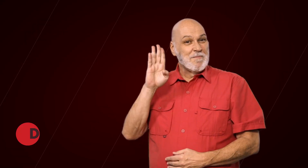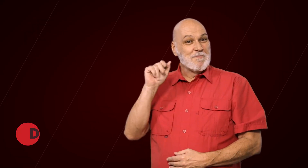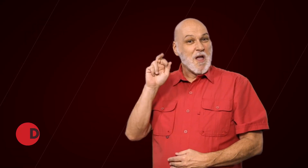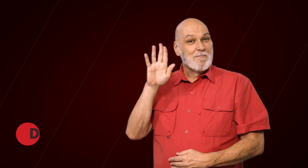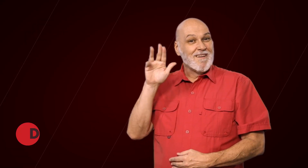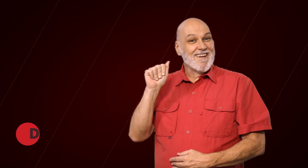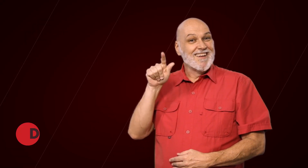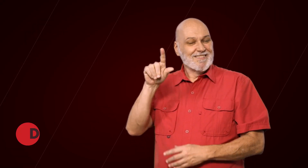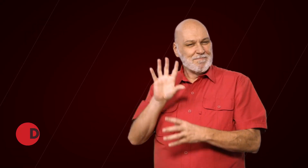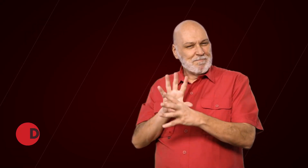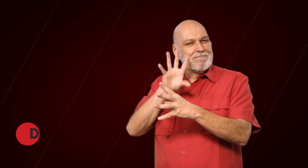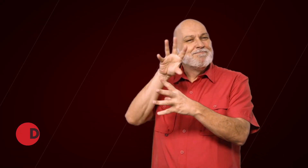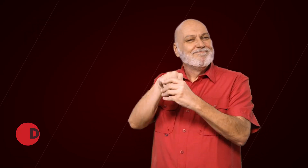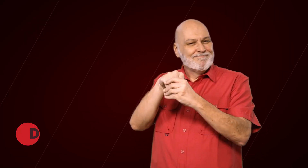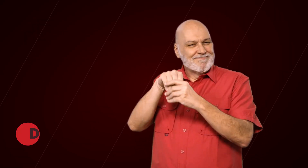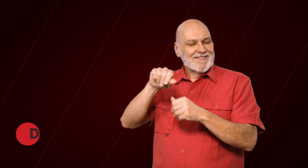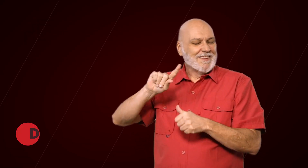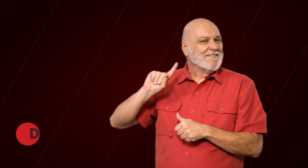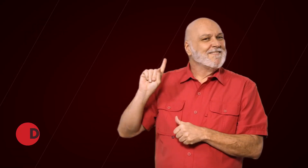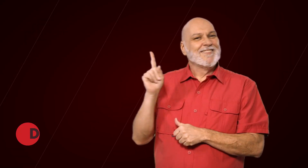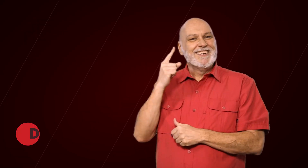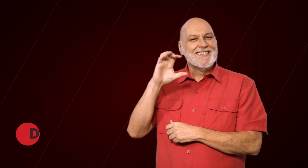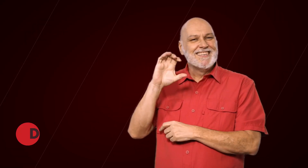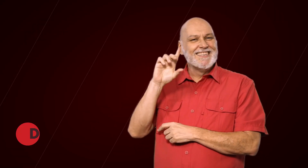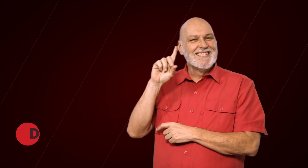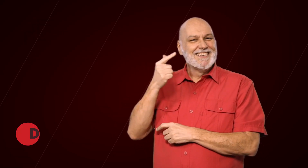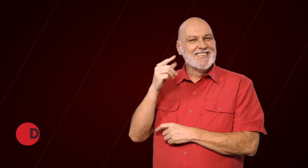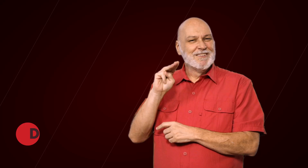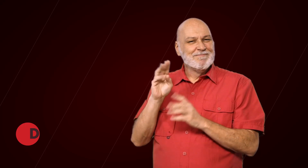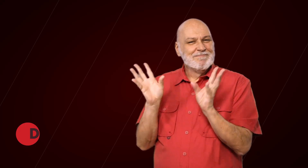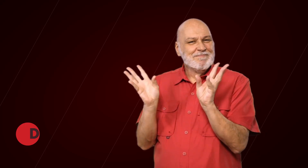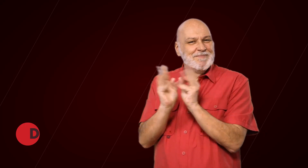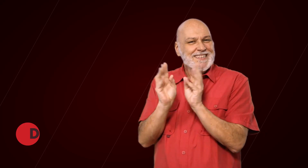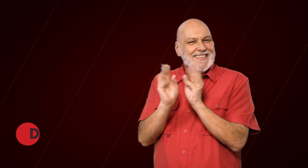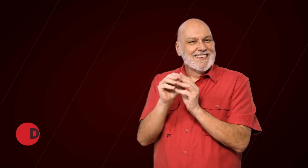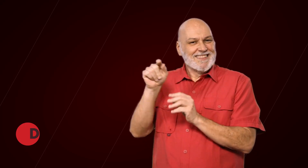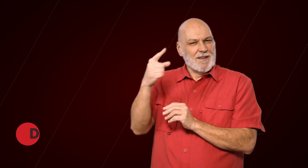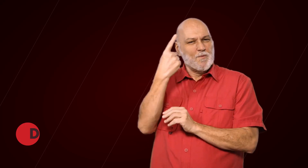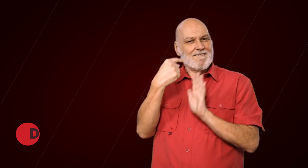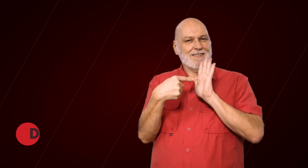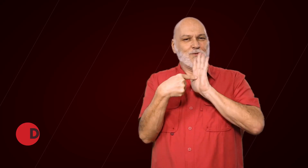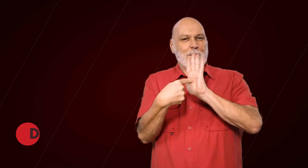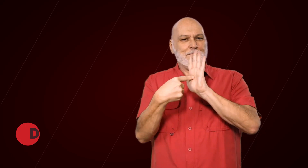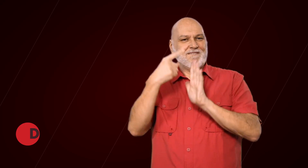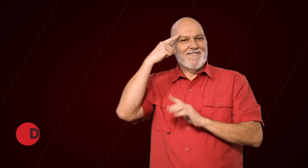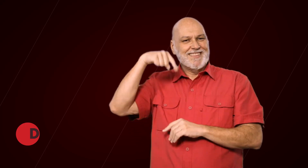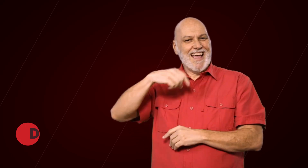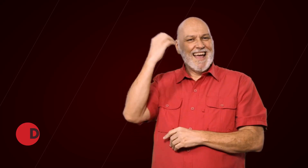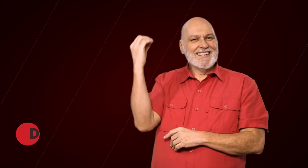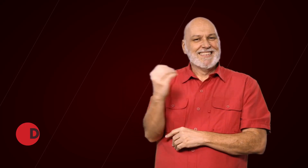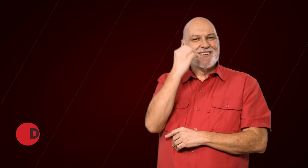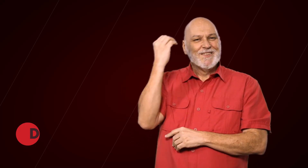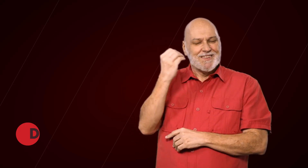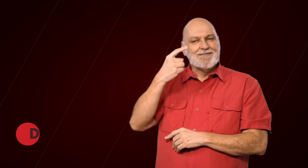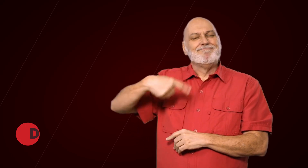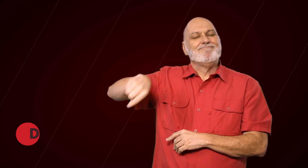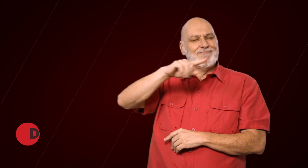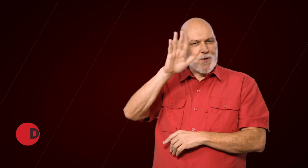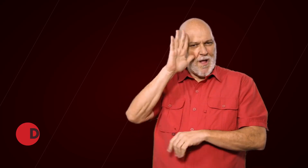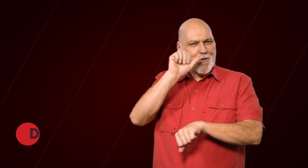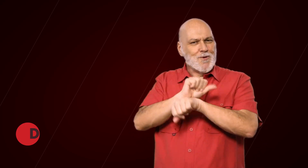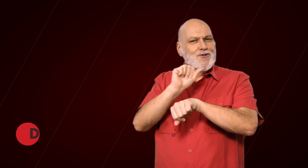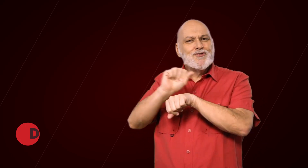[Anselmo]: Barbara participated in the first CDGM meeting as one of